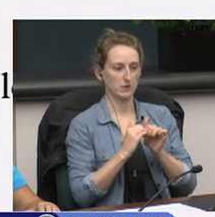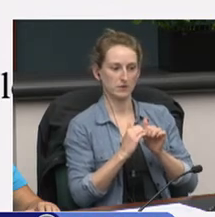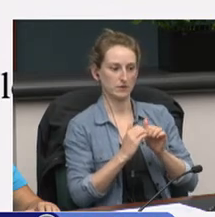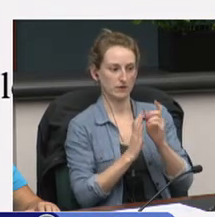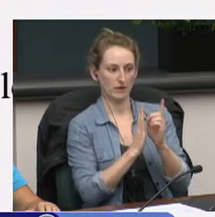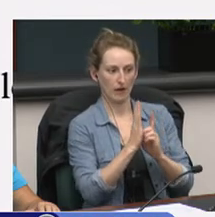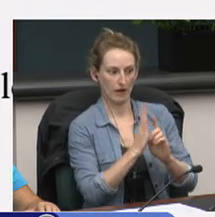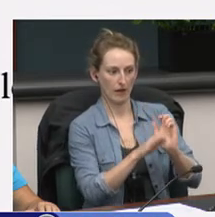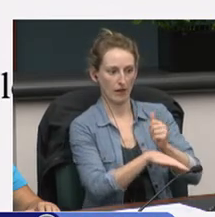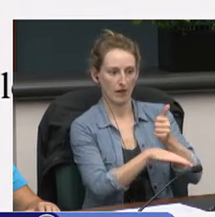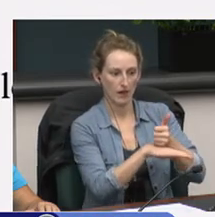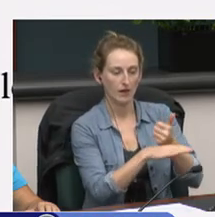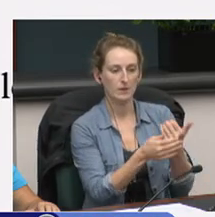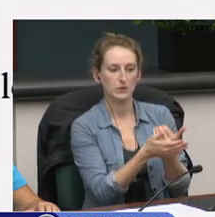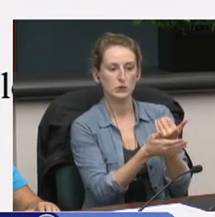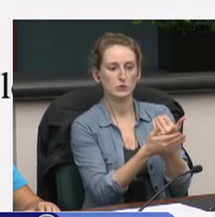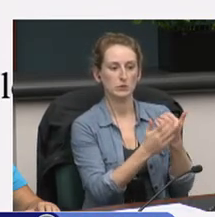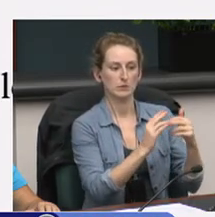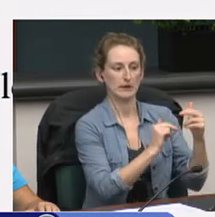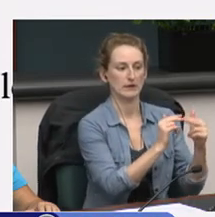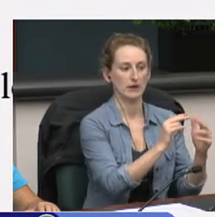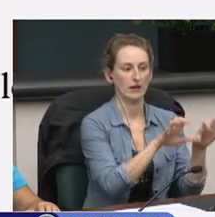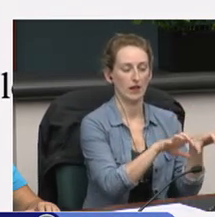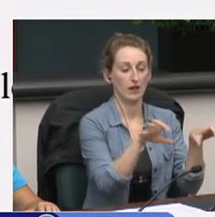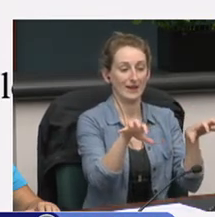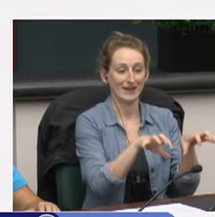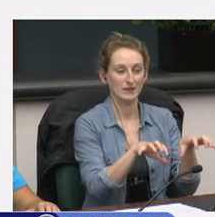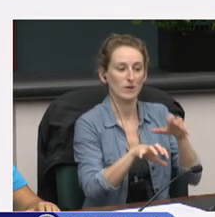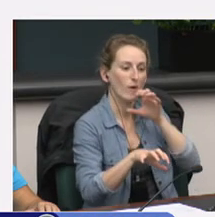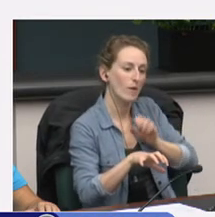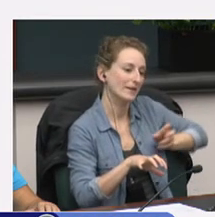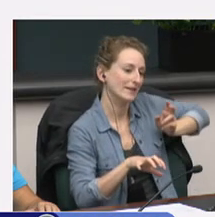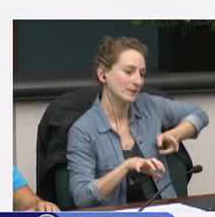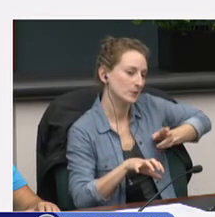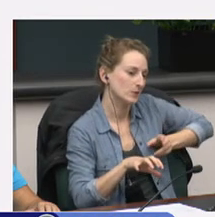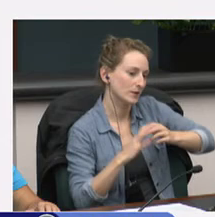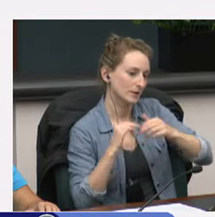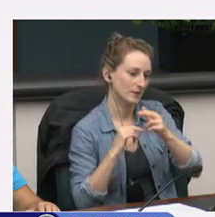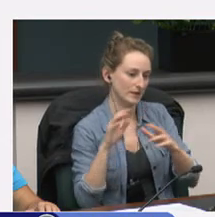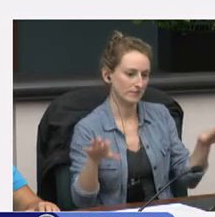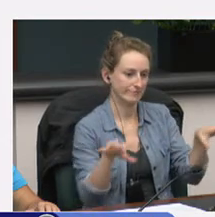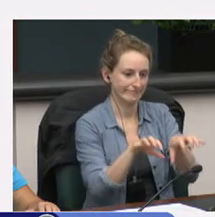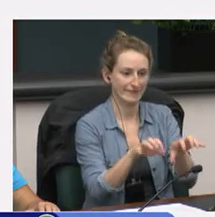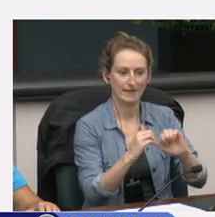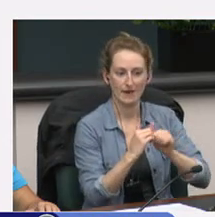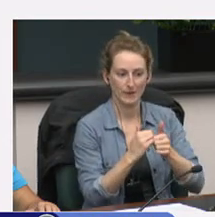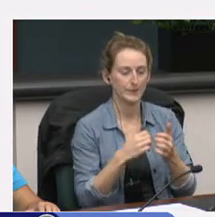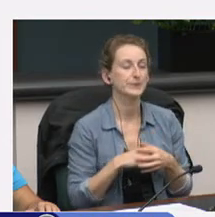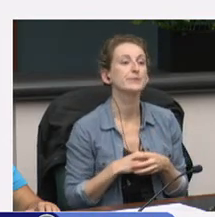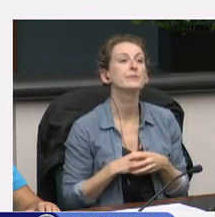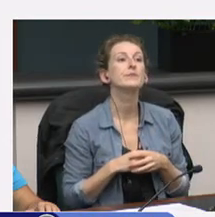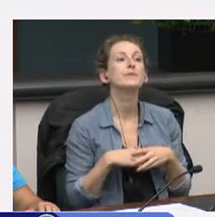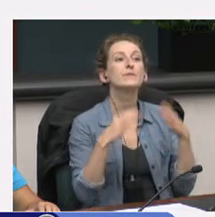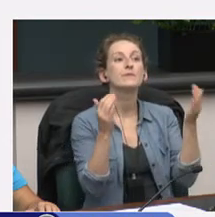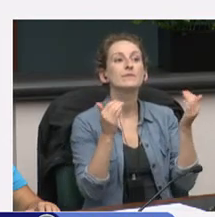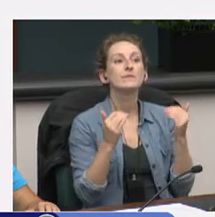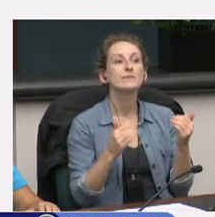to historic buildings incentives this is one of the biggest changes in the you do